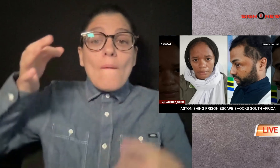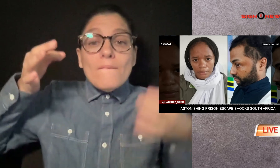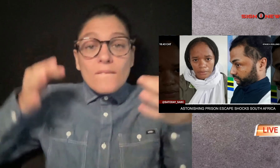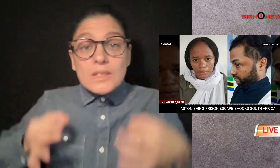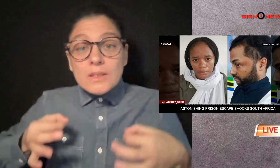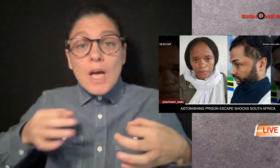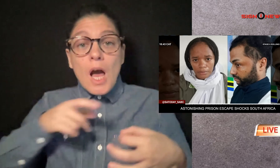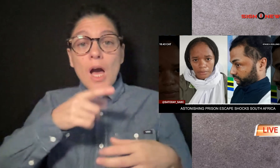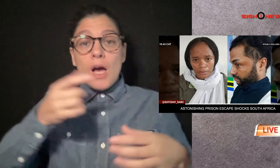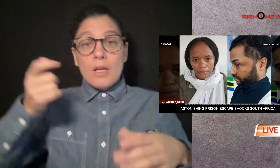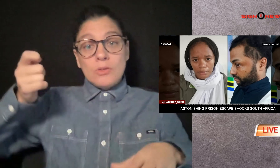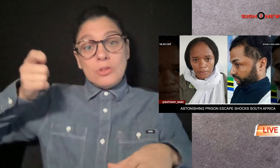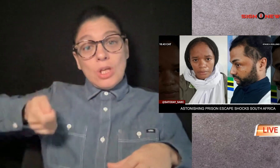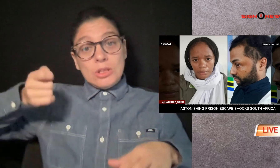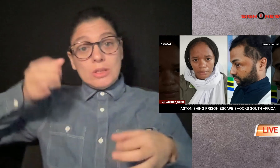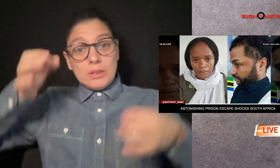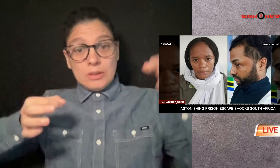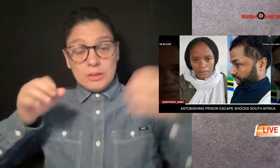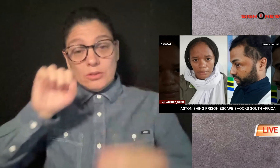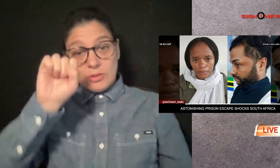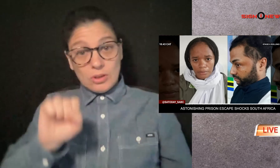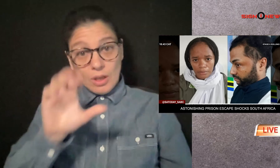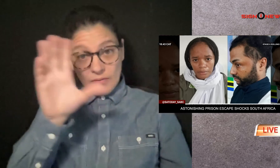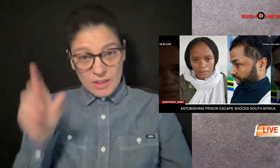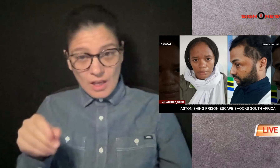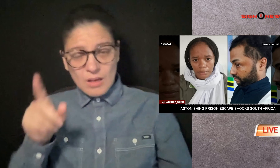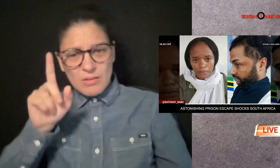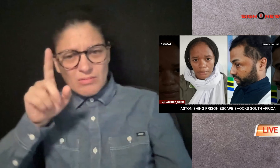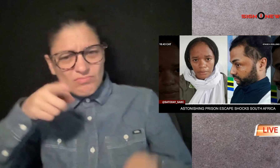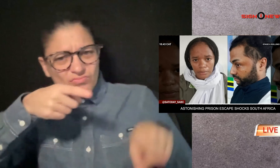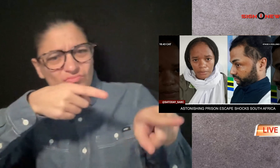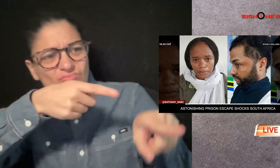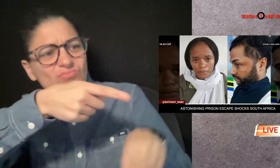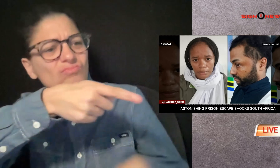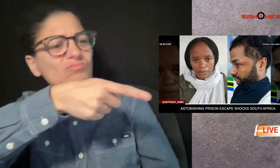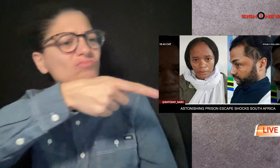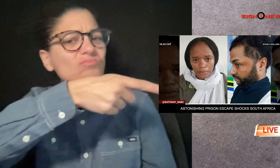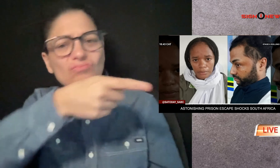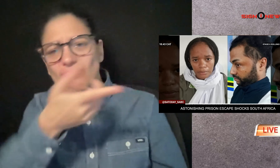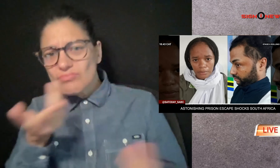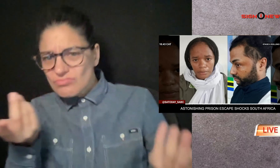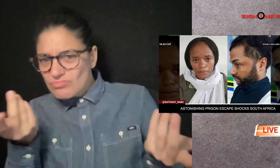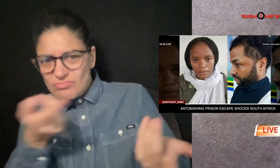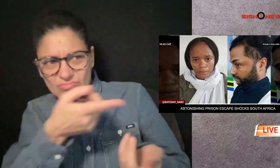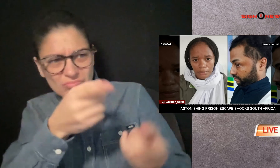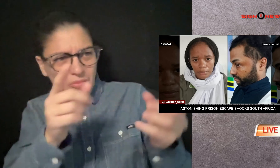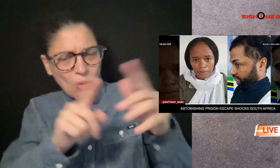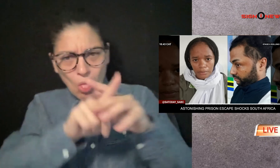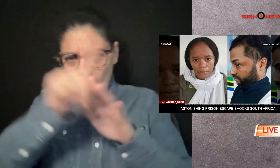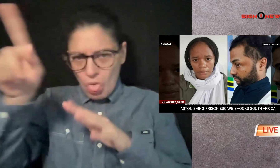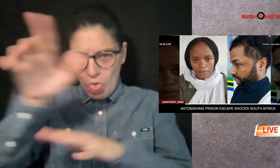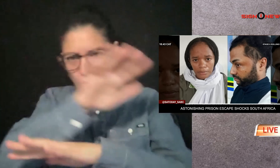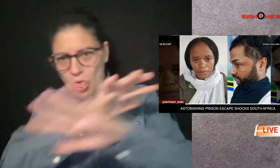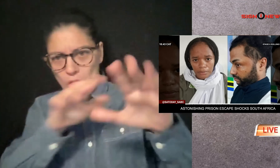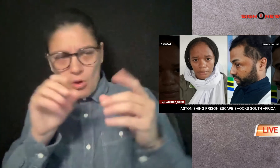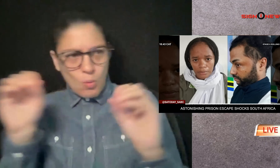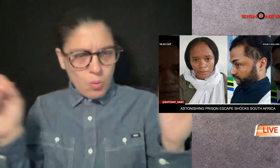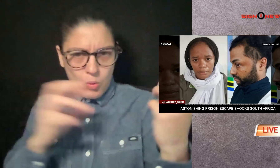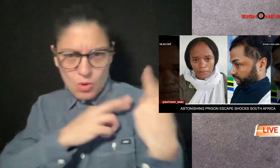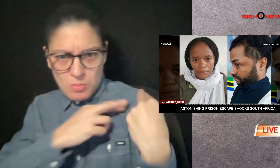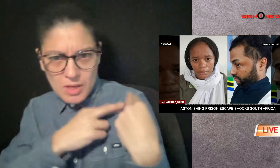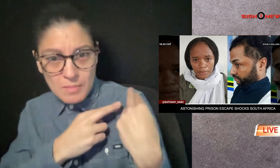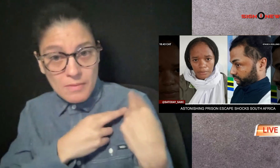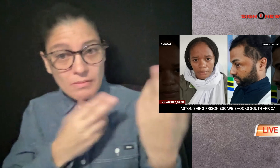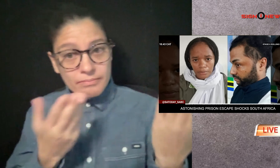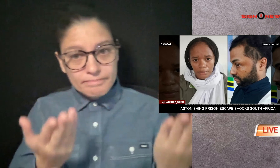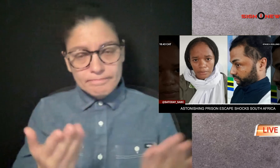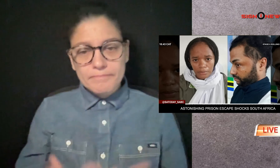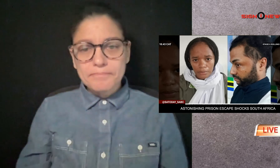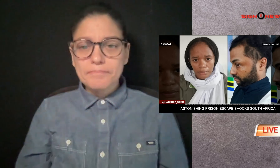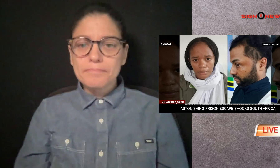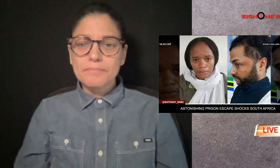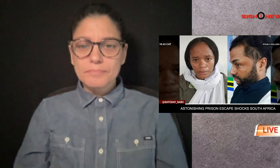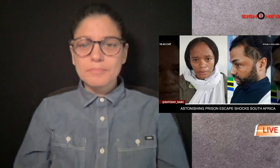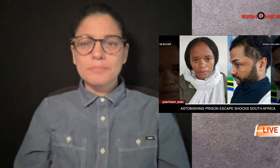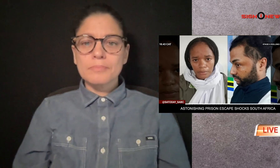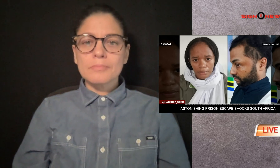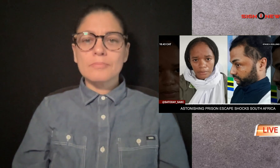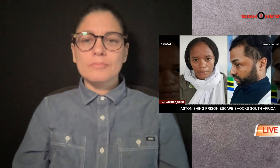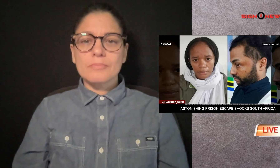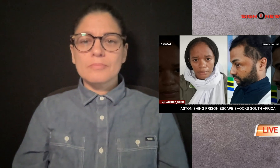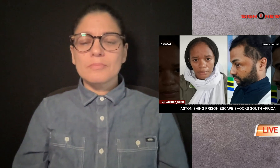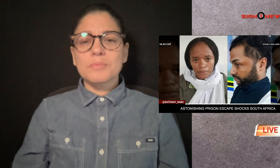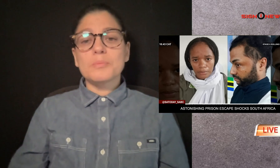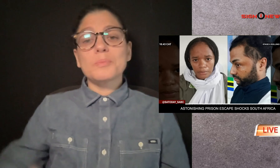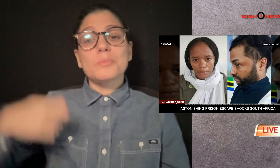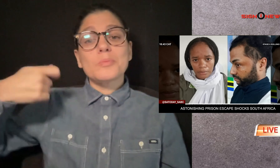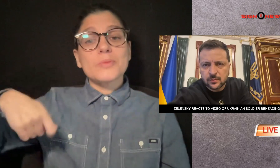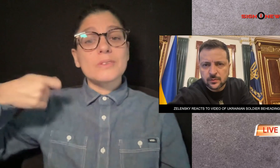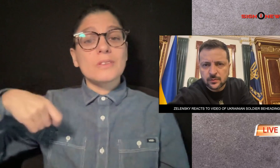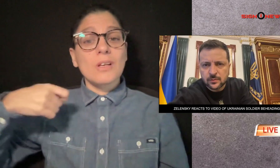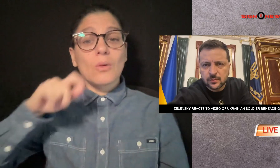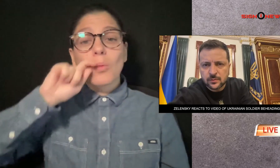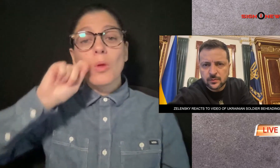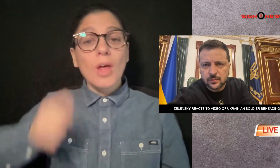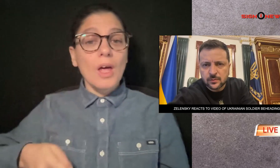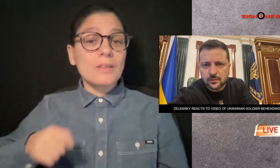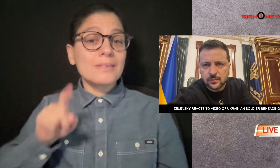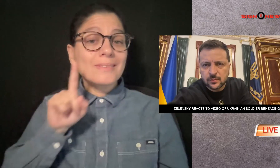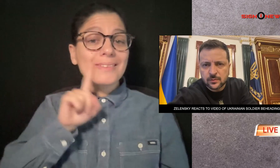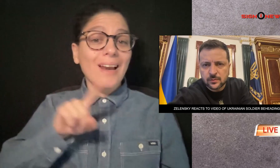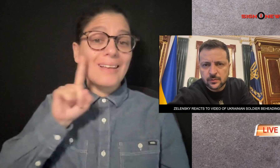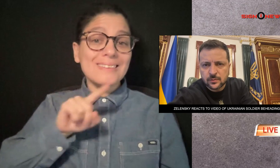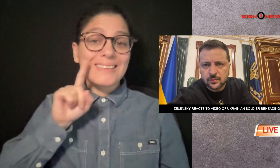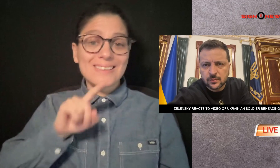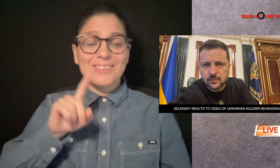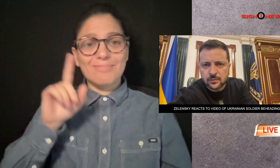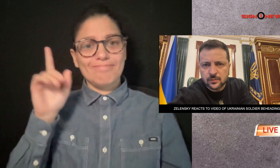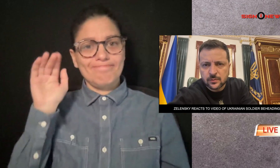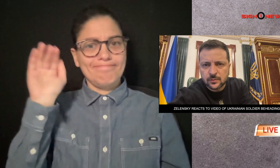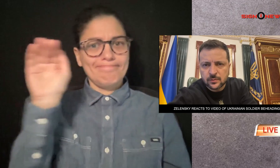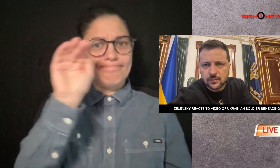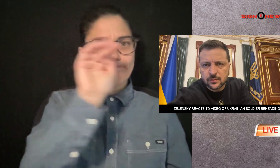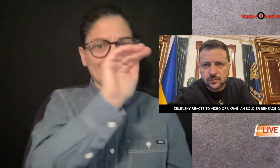now South African Justice officials are pointing fingers trying to escape responsibility